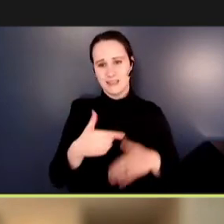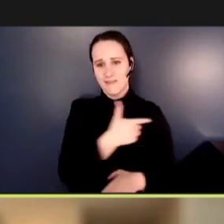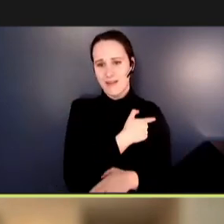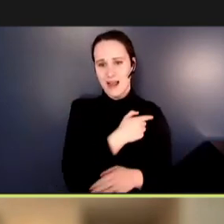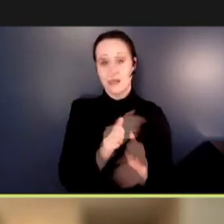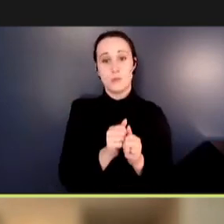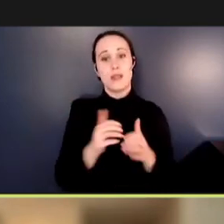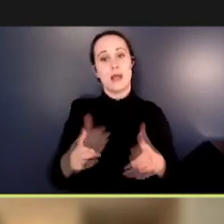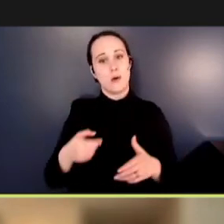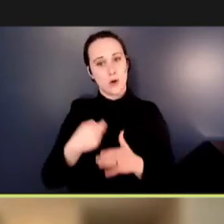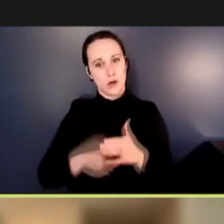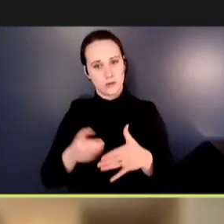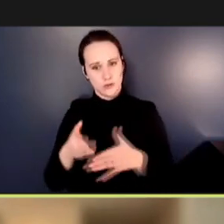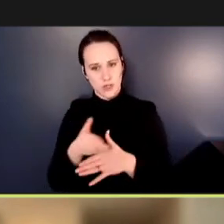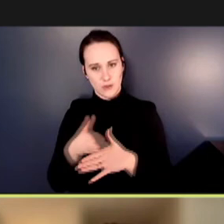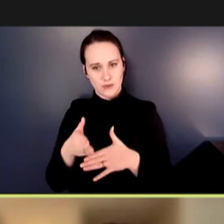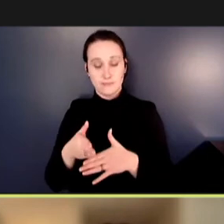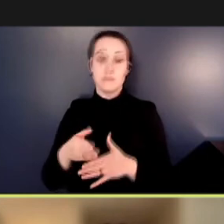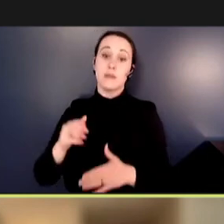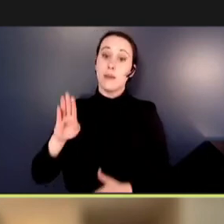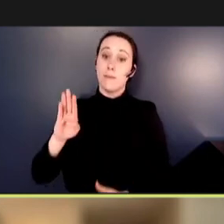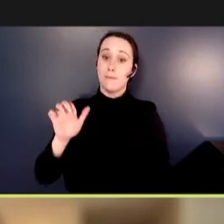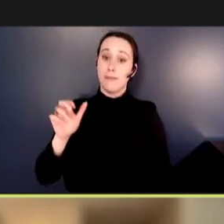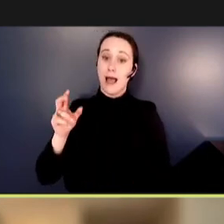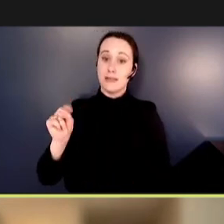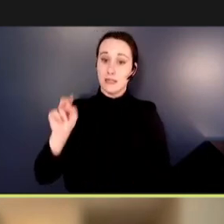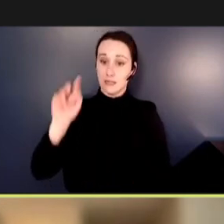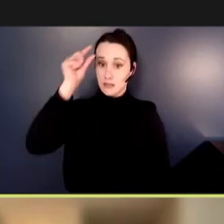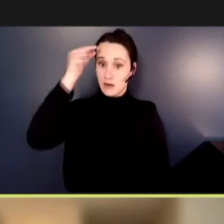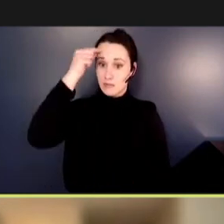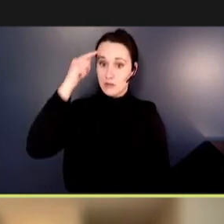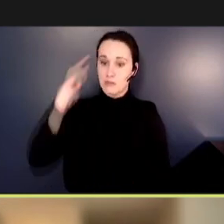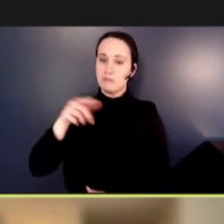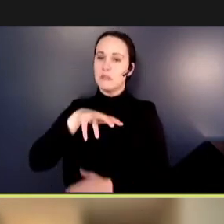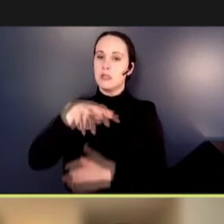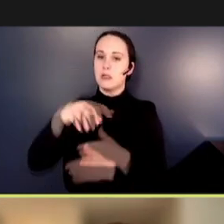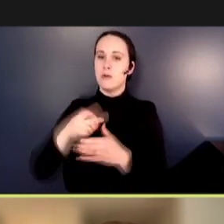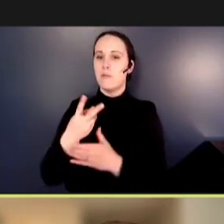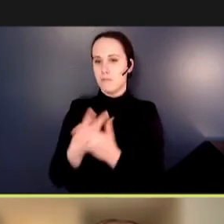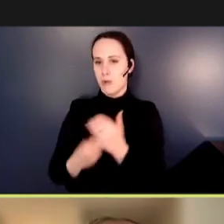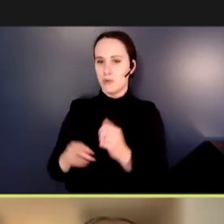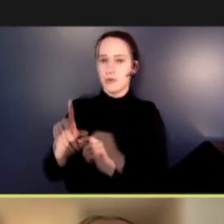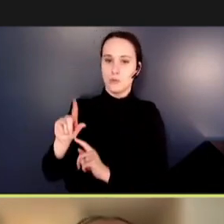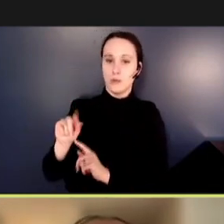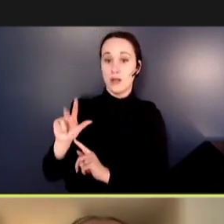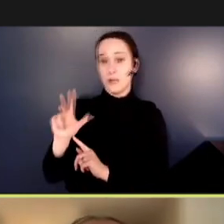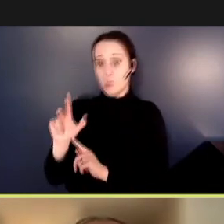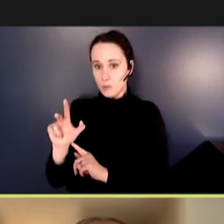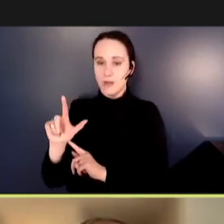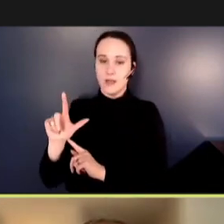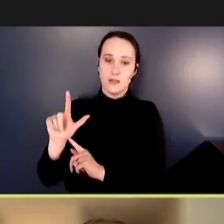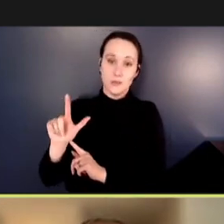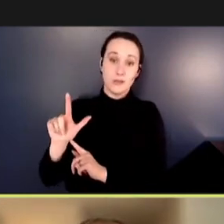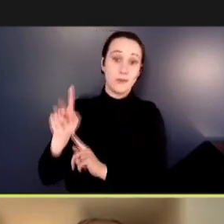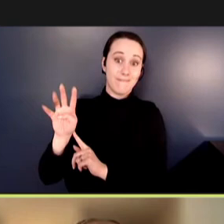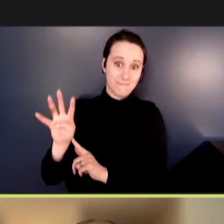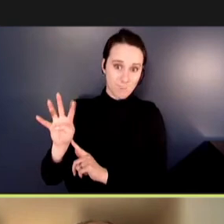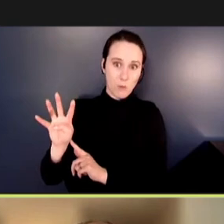The Biden administration has included in both their 2023 and their 2024 budget proposals